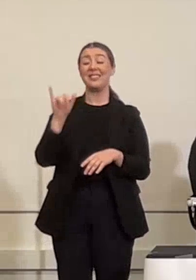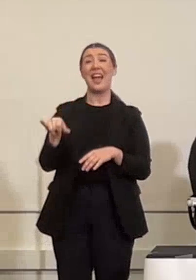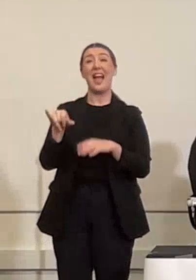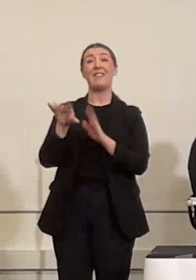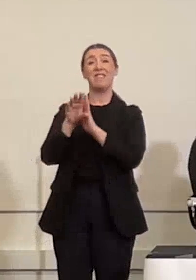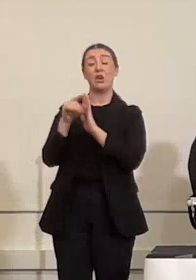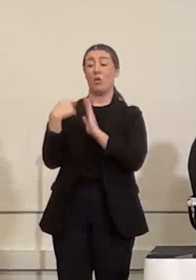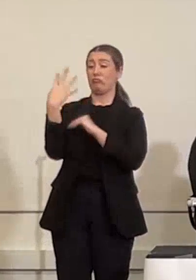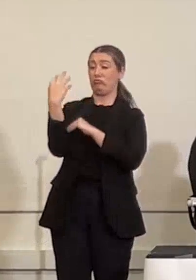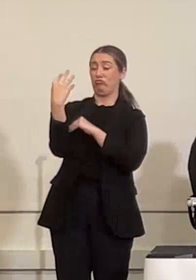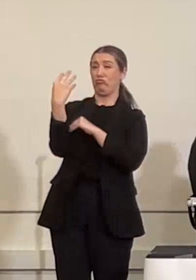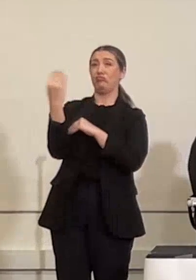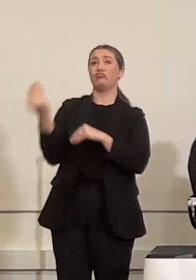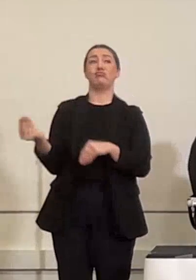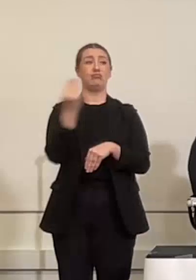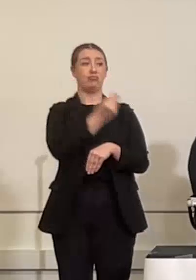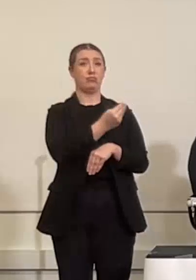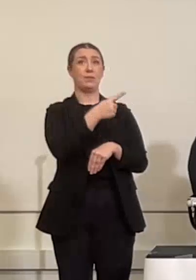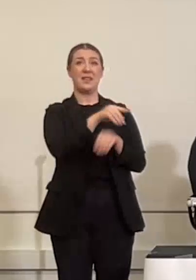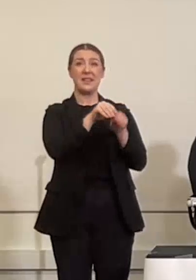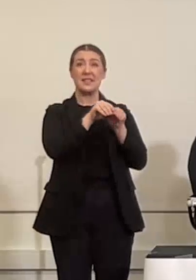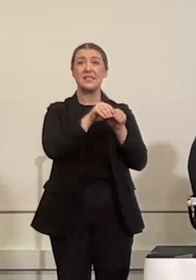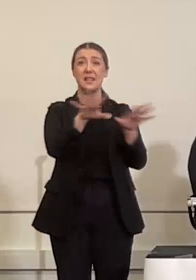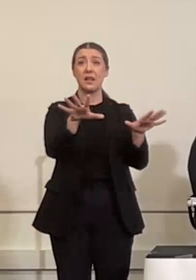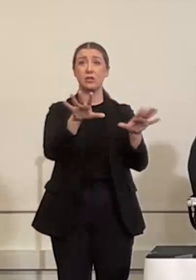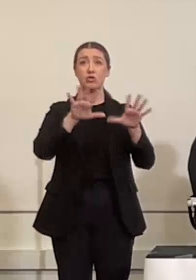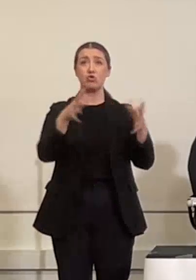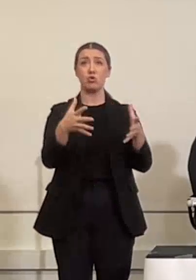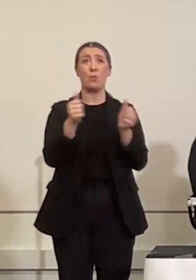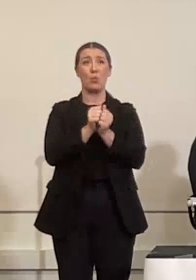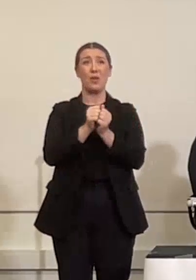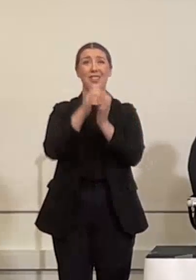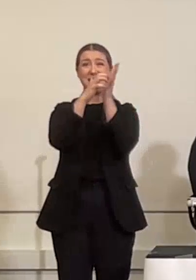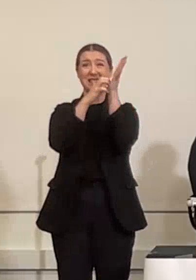sent it to the group and sent them on e-mail, he was there to